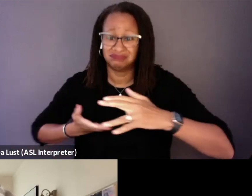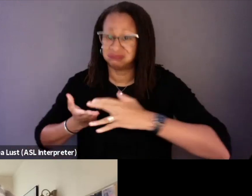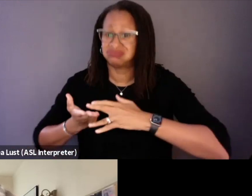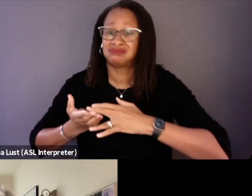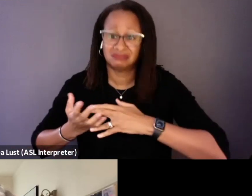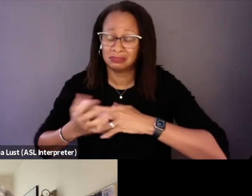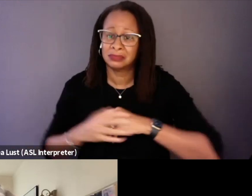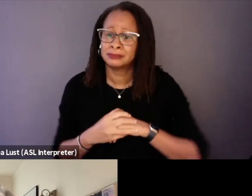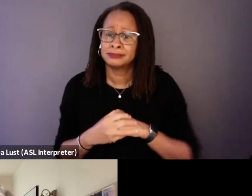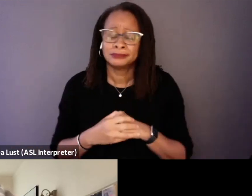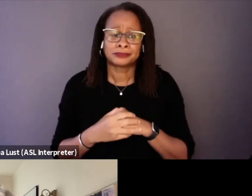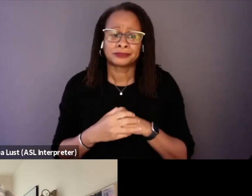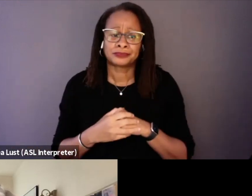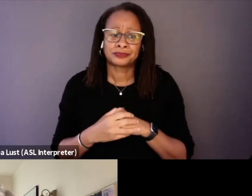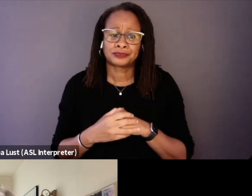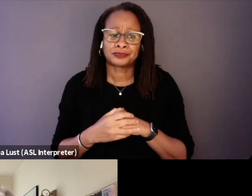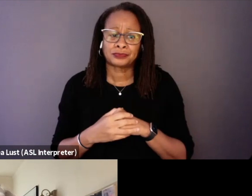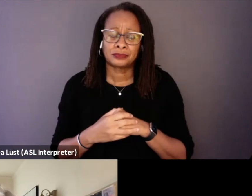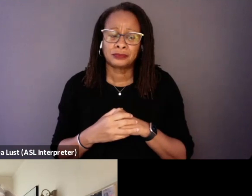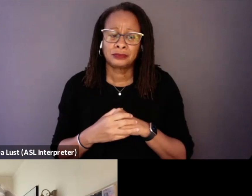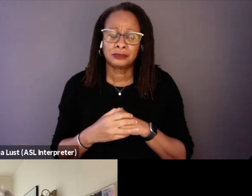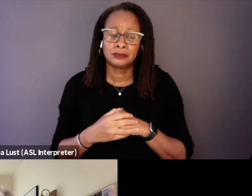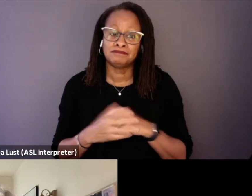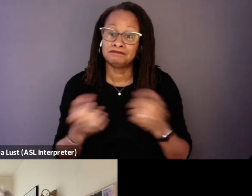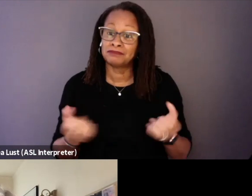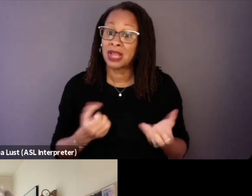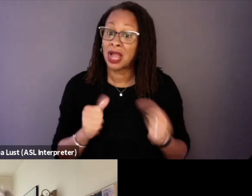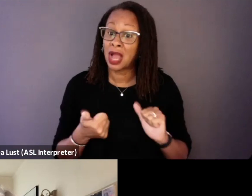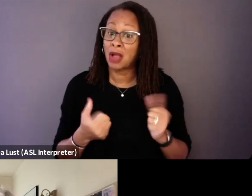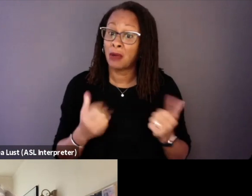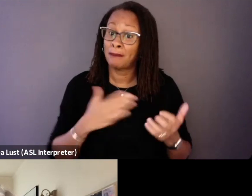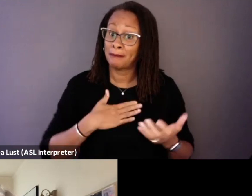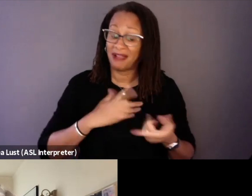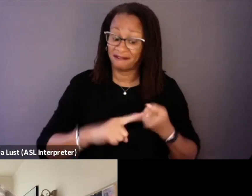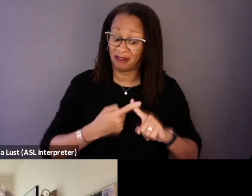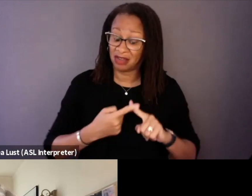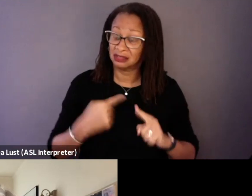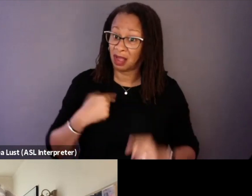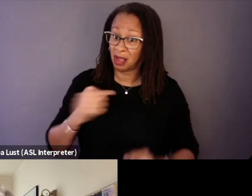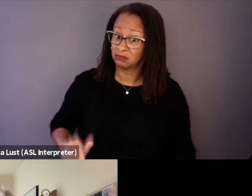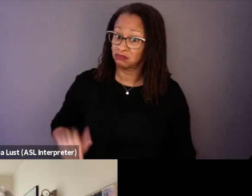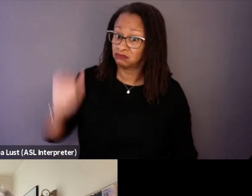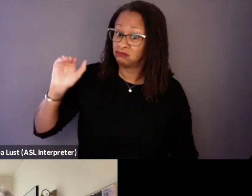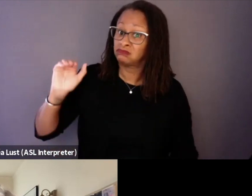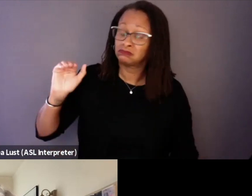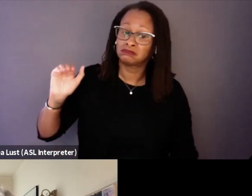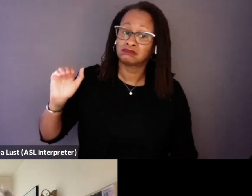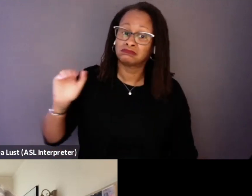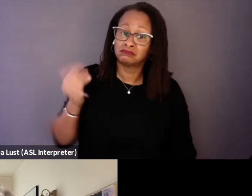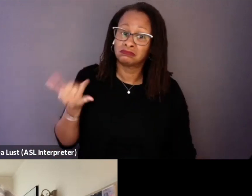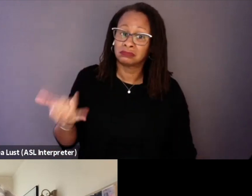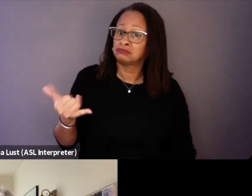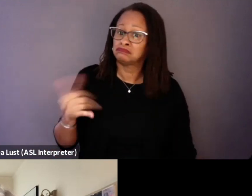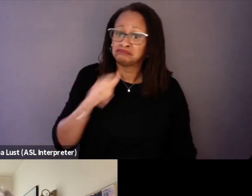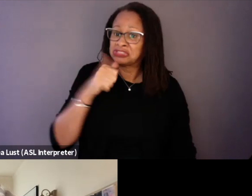how a lot of even my friends were now... they didn't have a job.